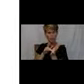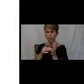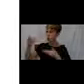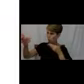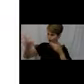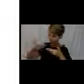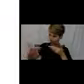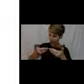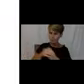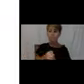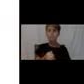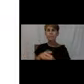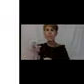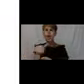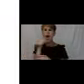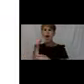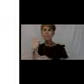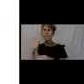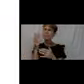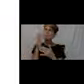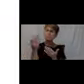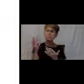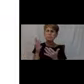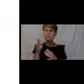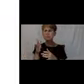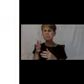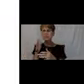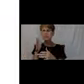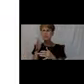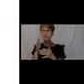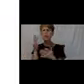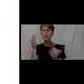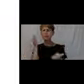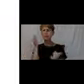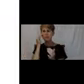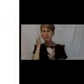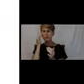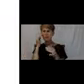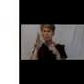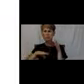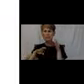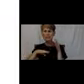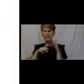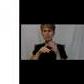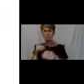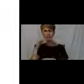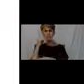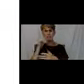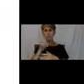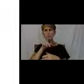And others are somewhat familiar with the basics. So I think there's a lot, that's really helpful for our presenters today.